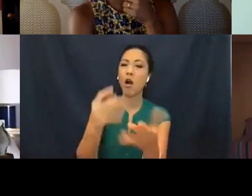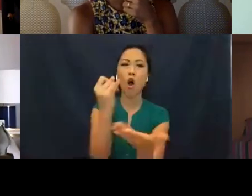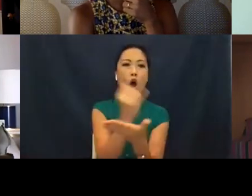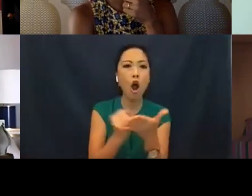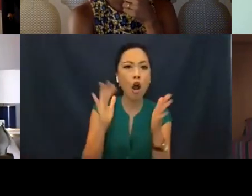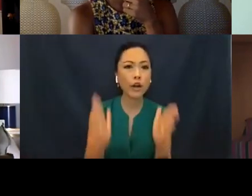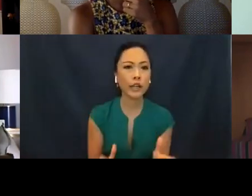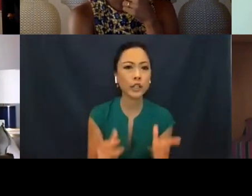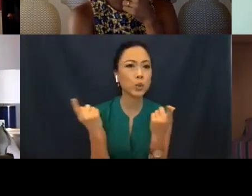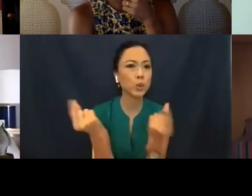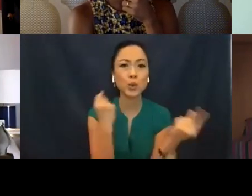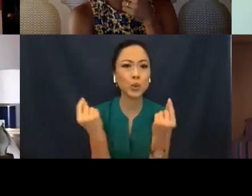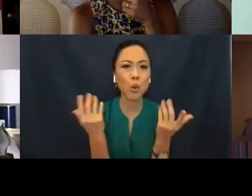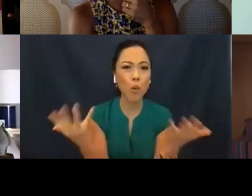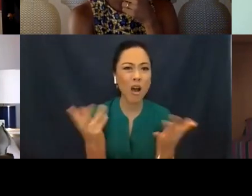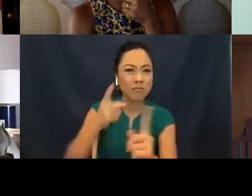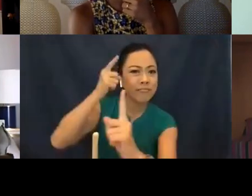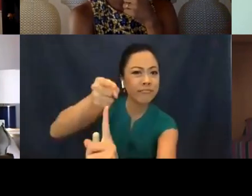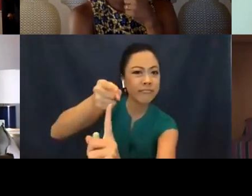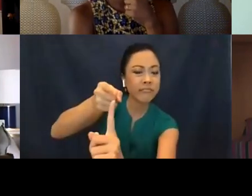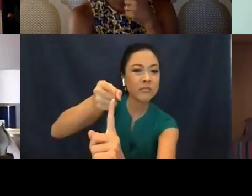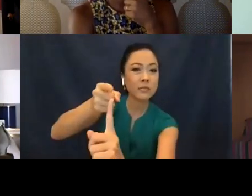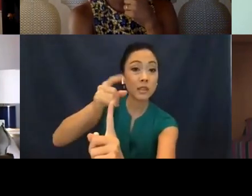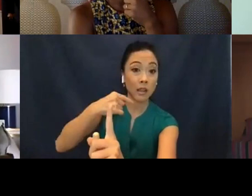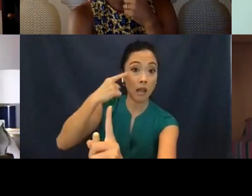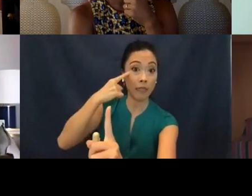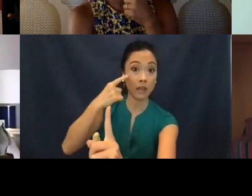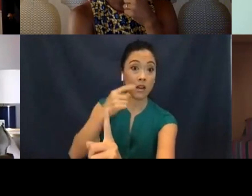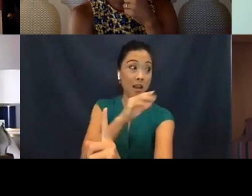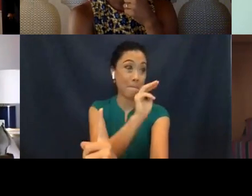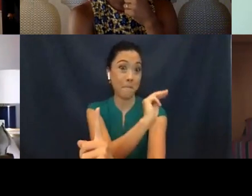the opportunity that we have is to better articulate the way Marjani did the kind of